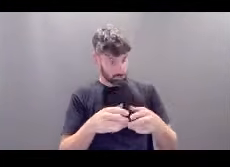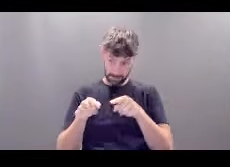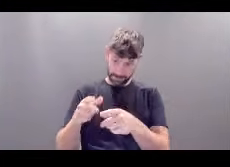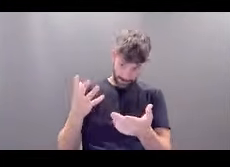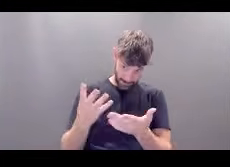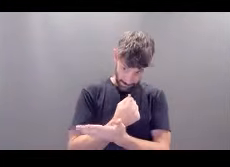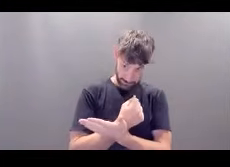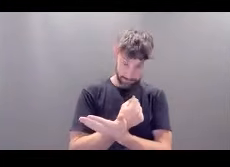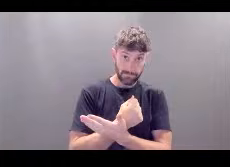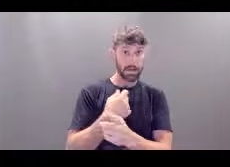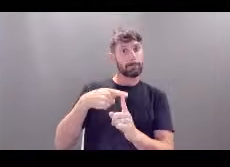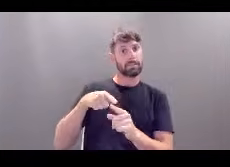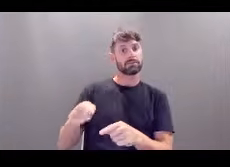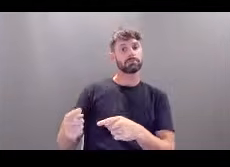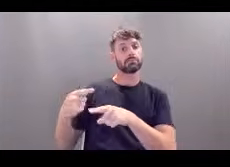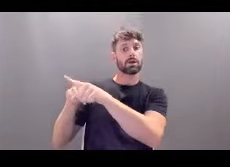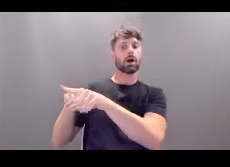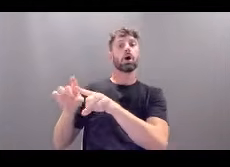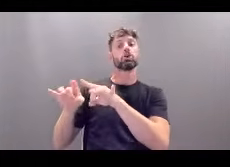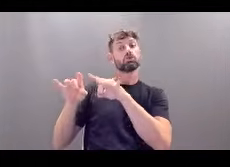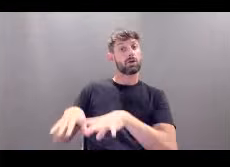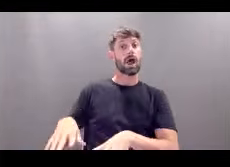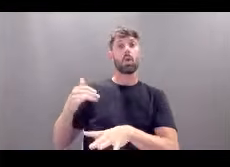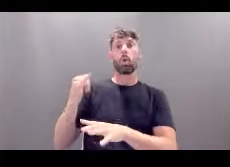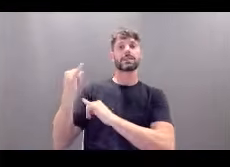the relevant Australian or international standards where